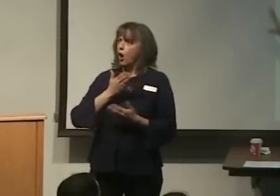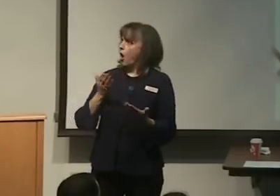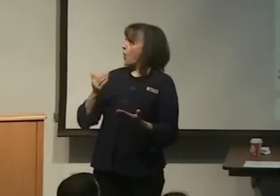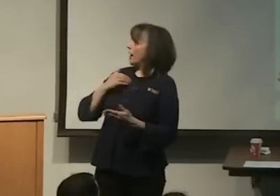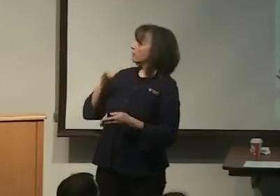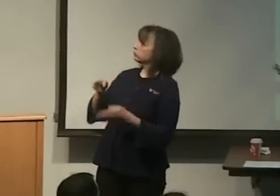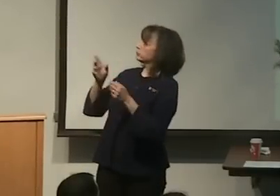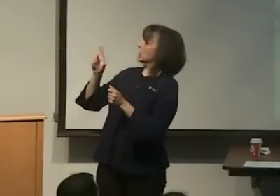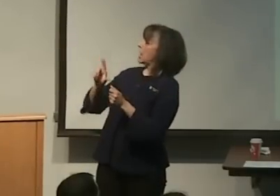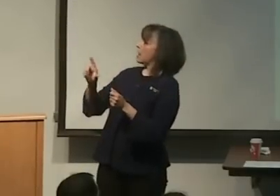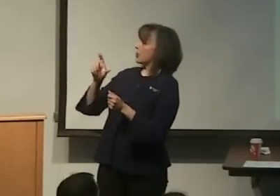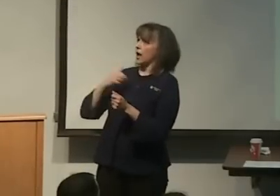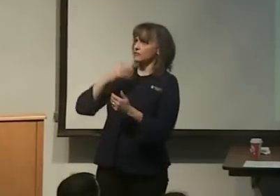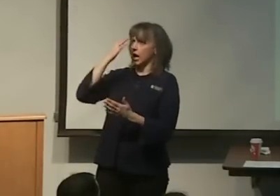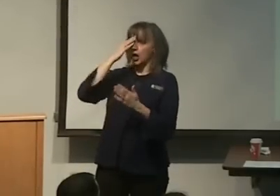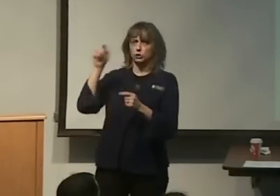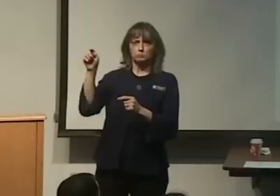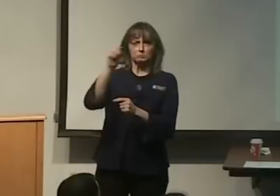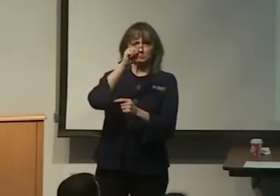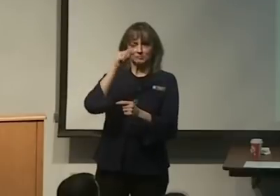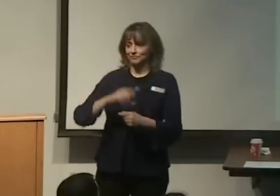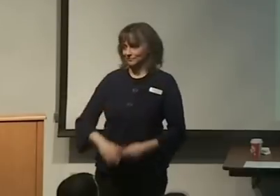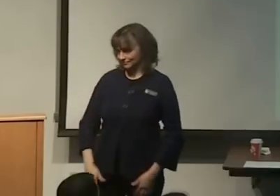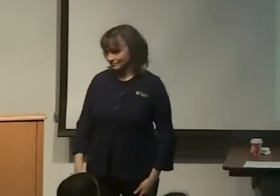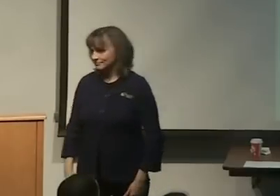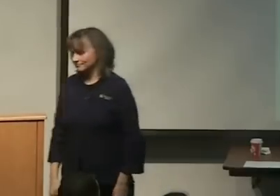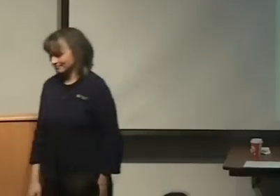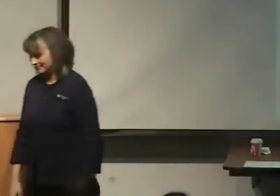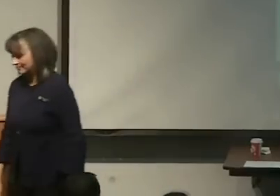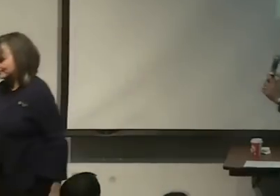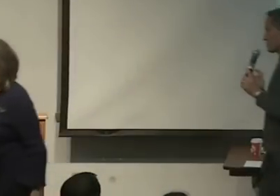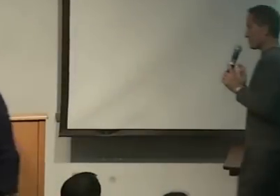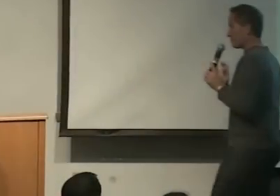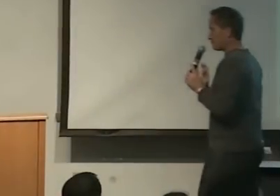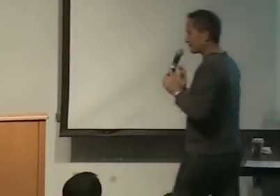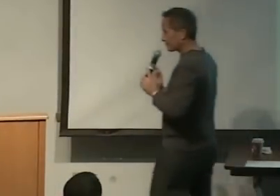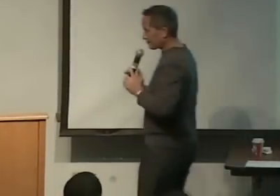So this relationship to knowledge isn't obvious to us, but it's obvious to our students.